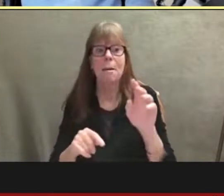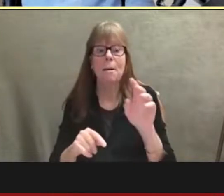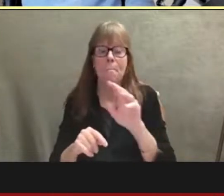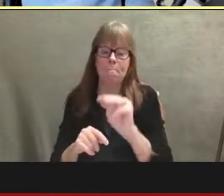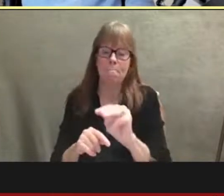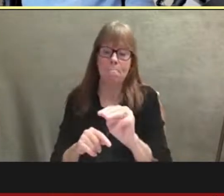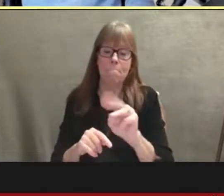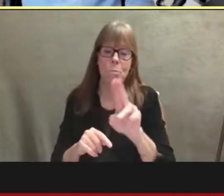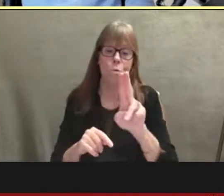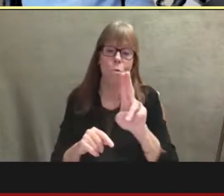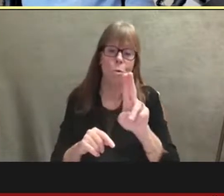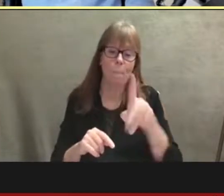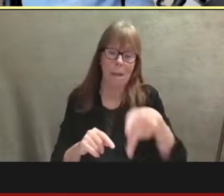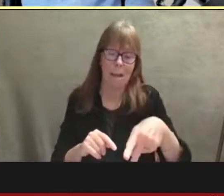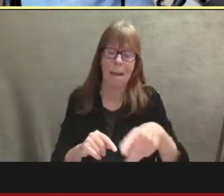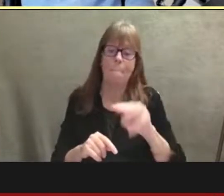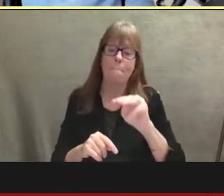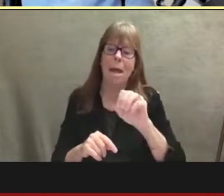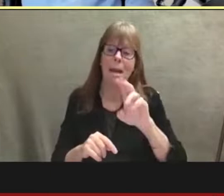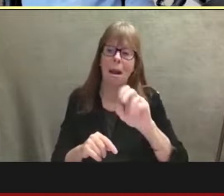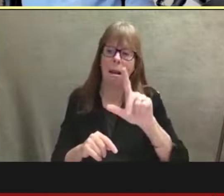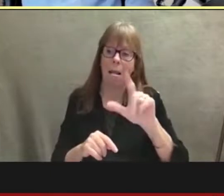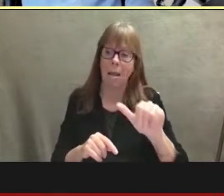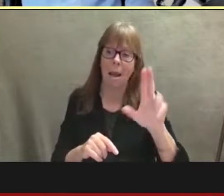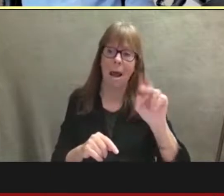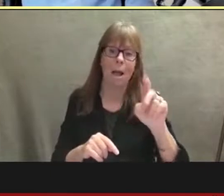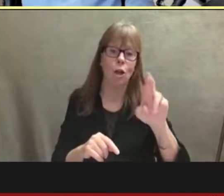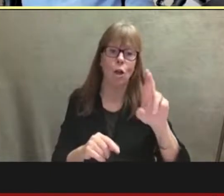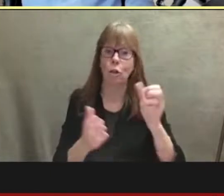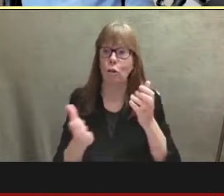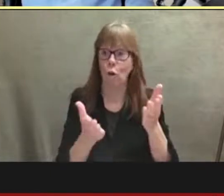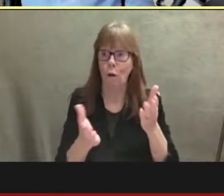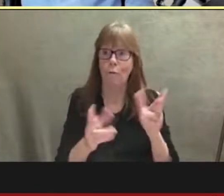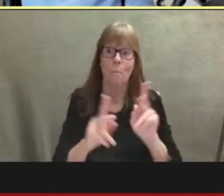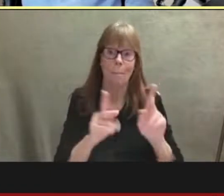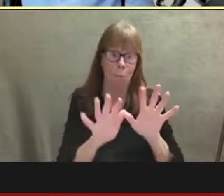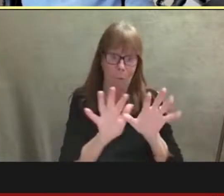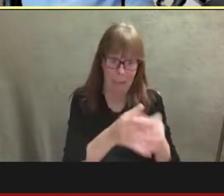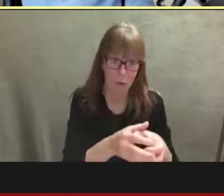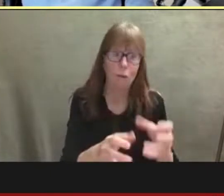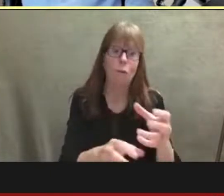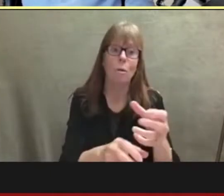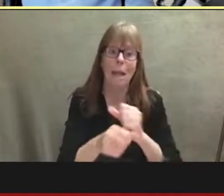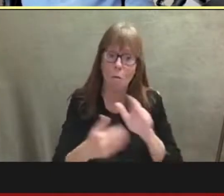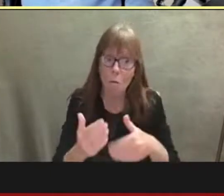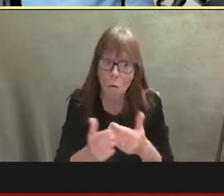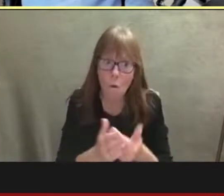under the Public Health Service Act, and gain the benefits associated with that designation. These